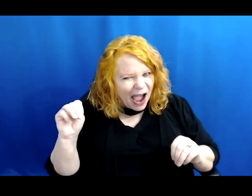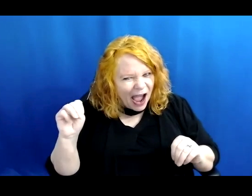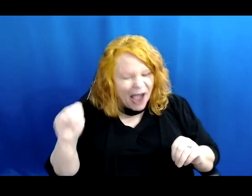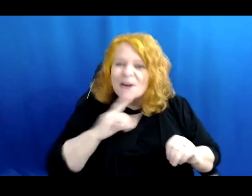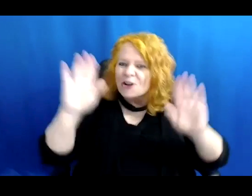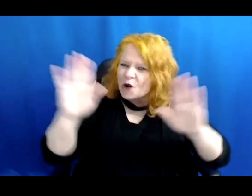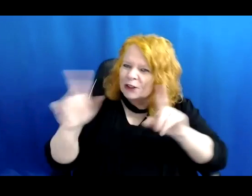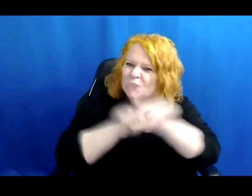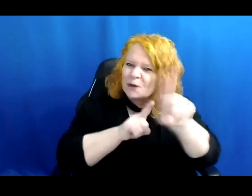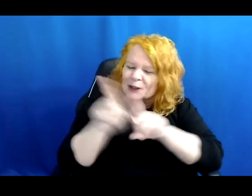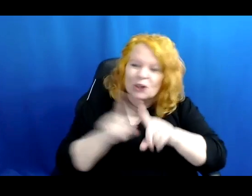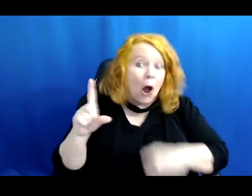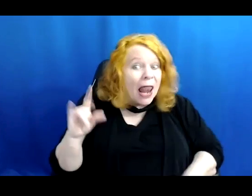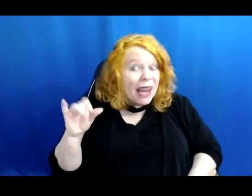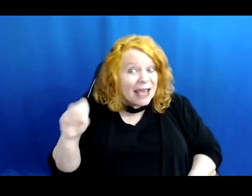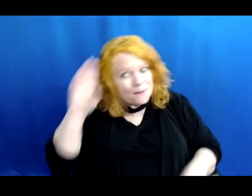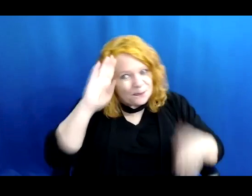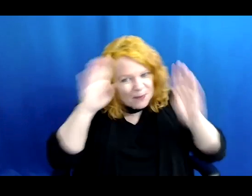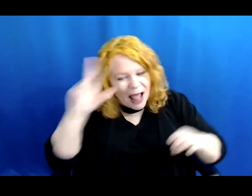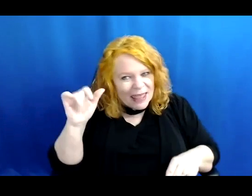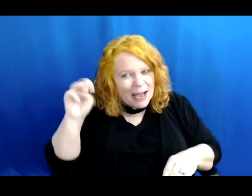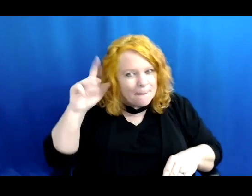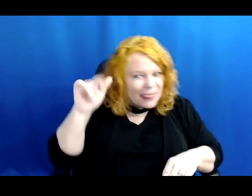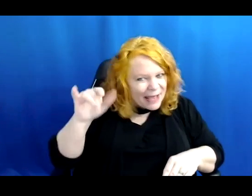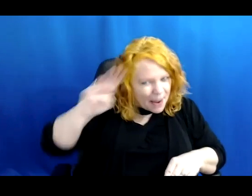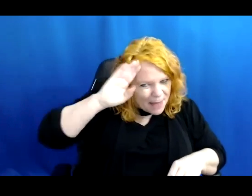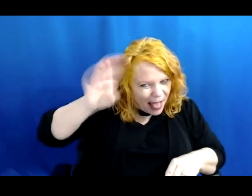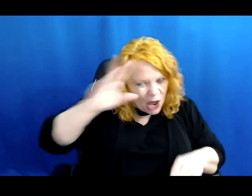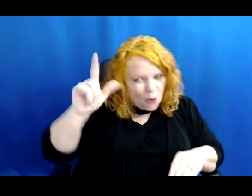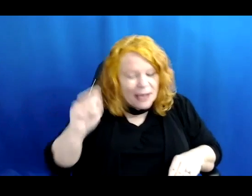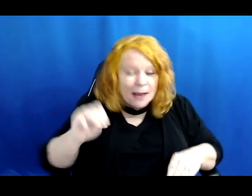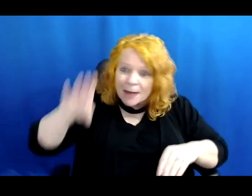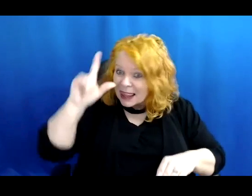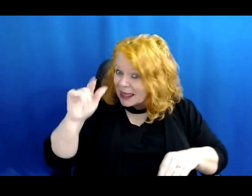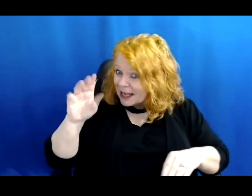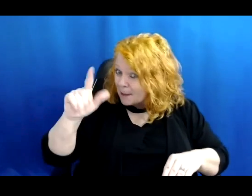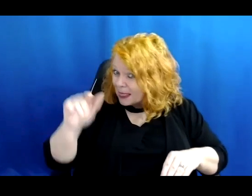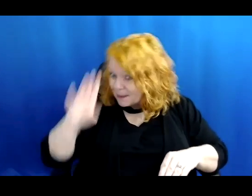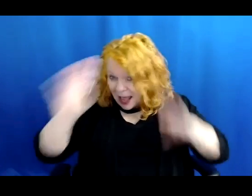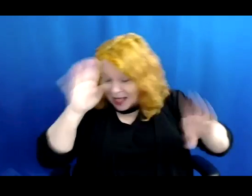Liam, you are a superstar Liam. Liam, Liam, hello Liam.